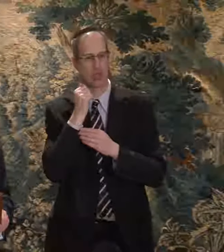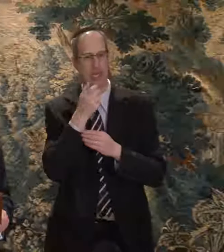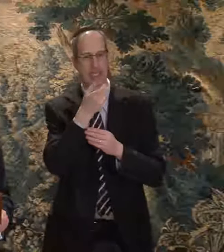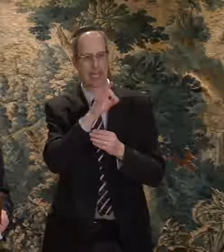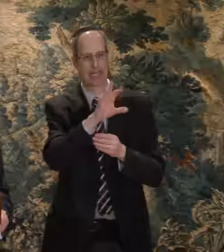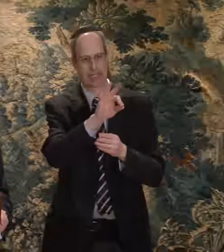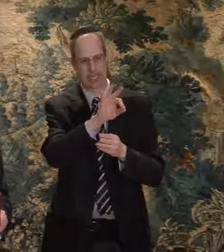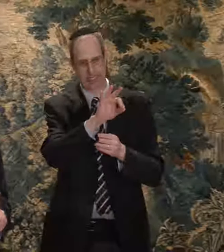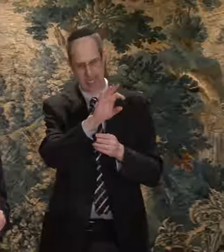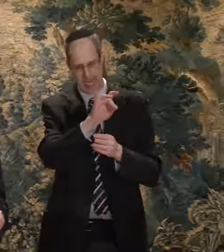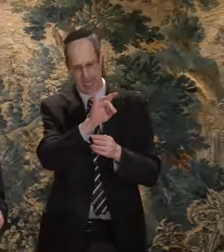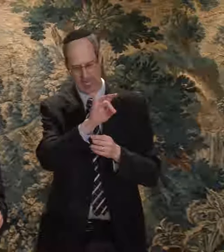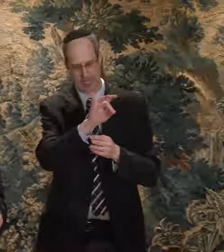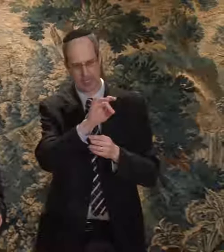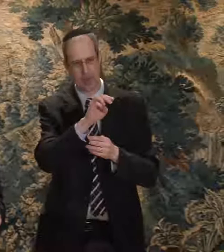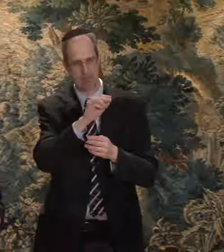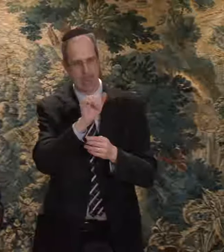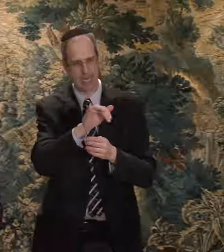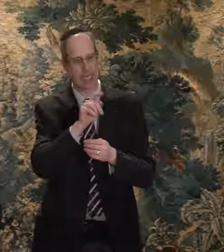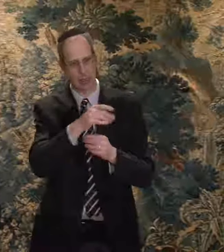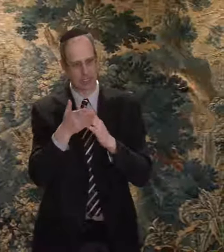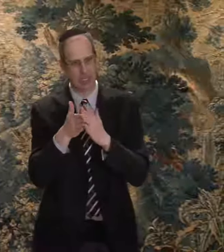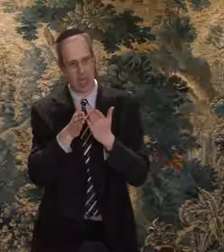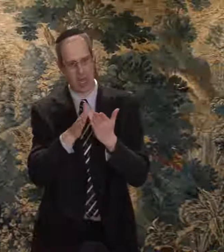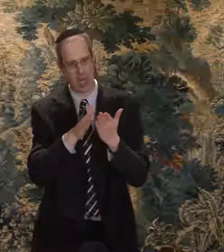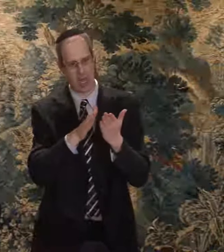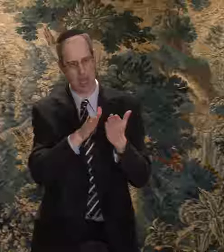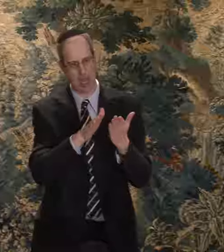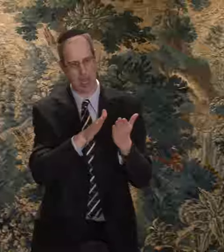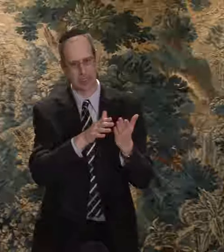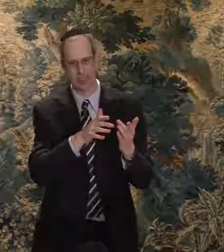May of 1998 he was dying he was very sick